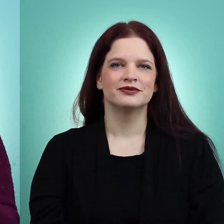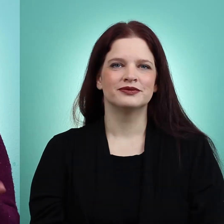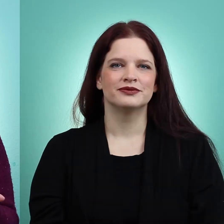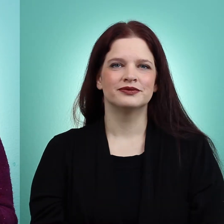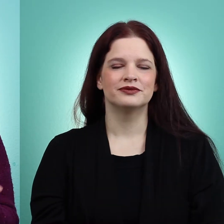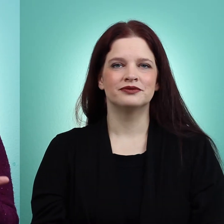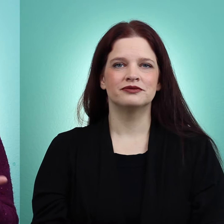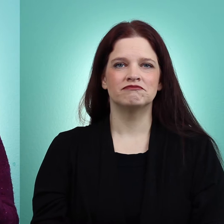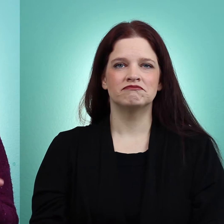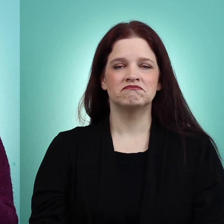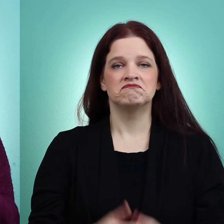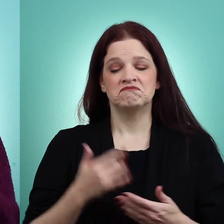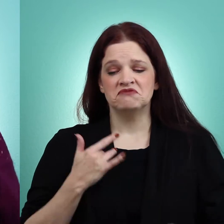So typically men in a genogram are square and